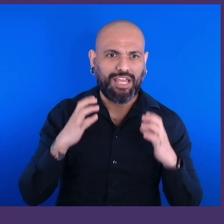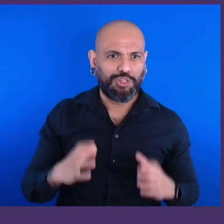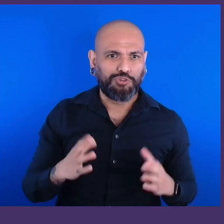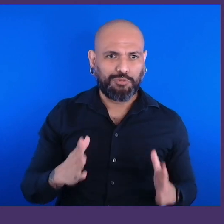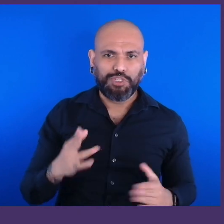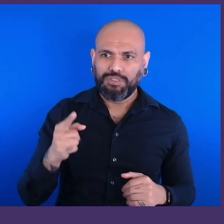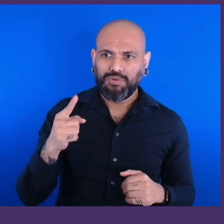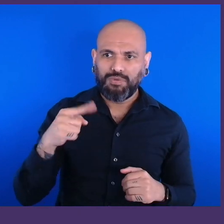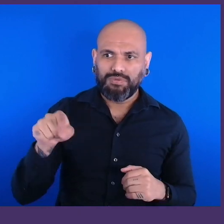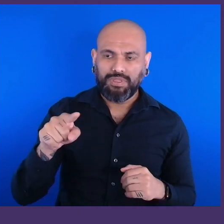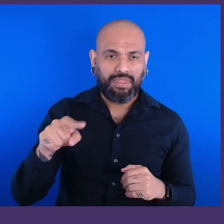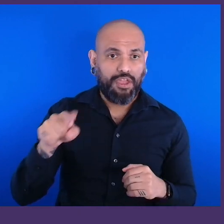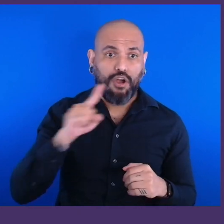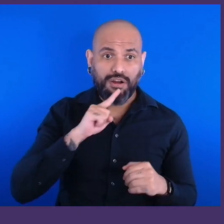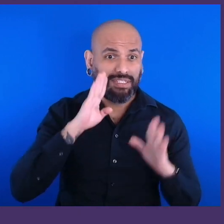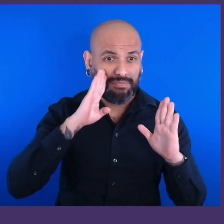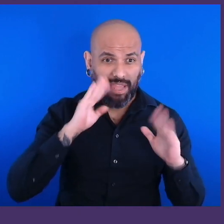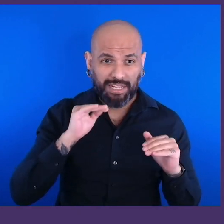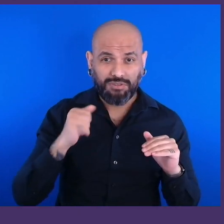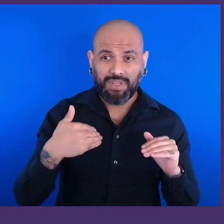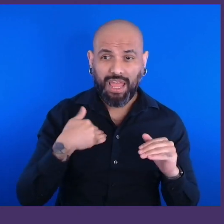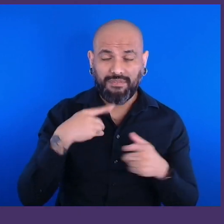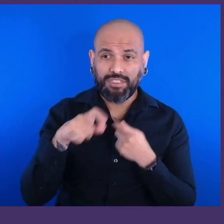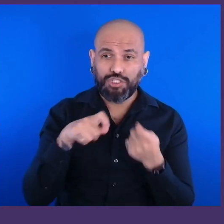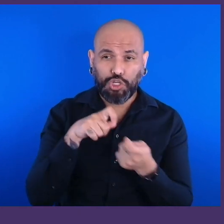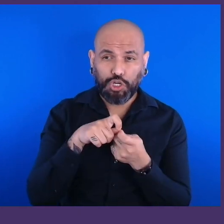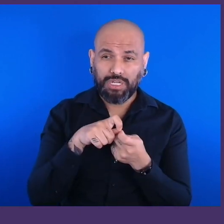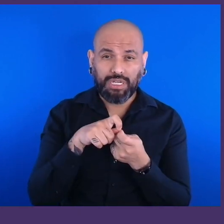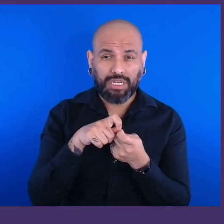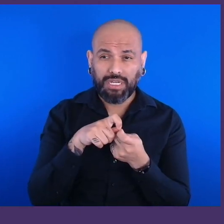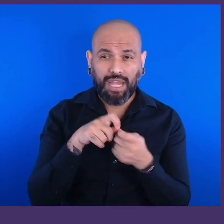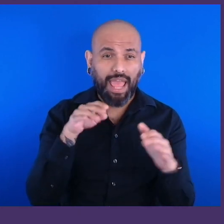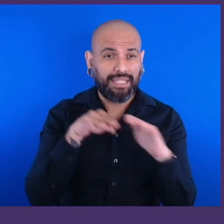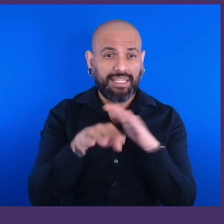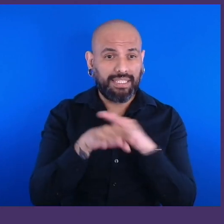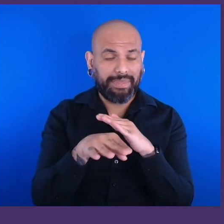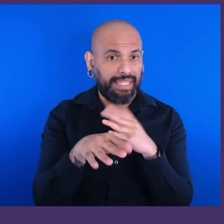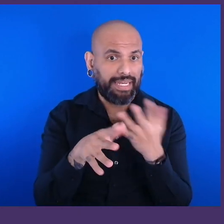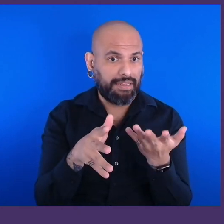to have a certain accessibility in place.